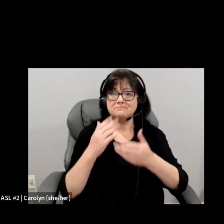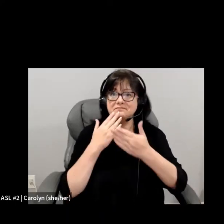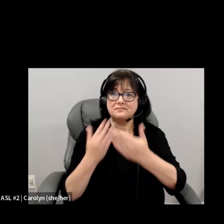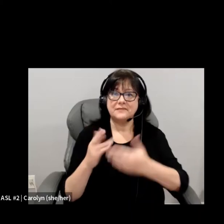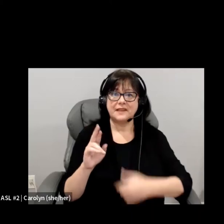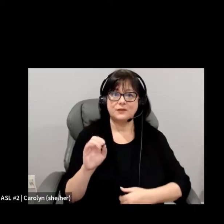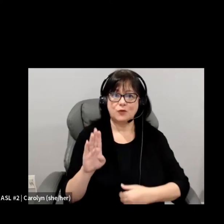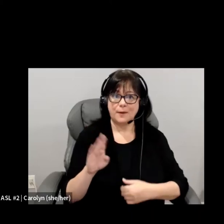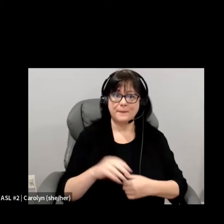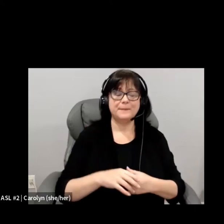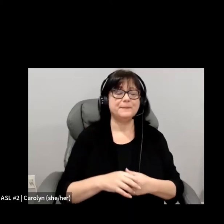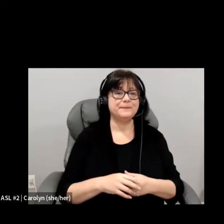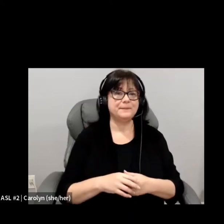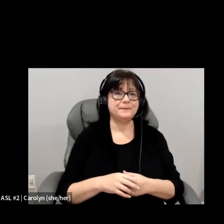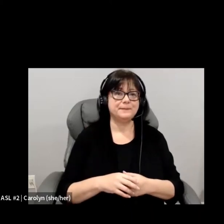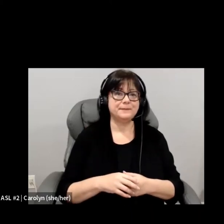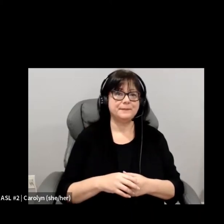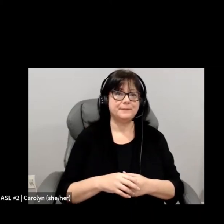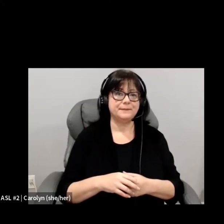THANK YOU, FIRSTLY FOR THOSE KIND WORDS.